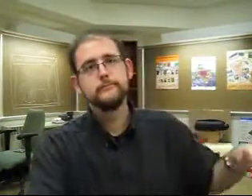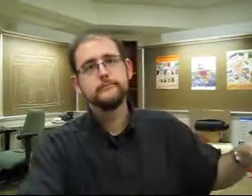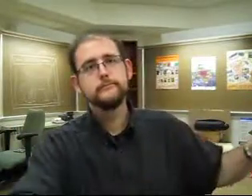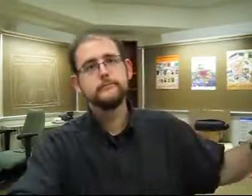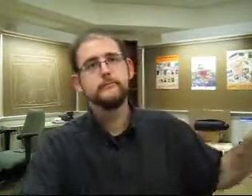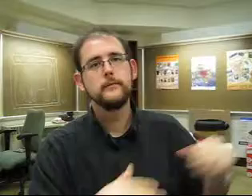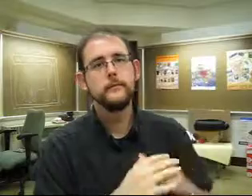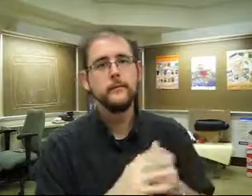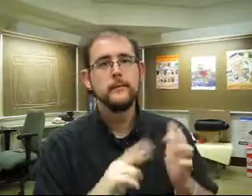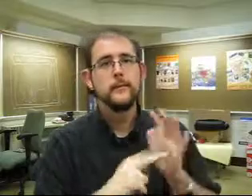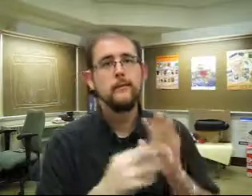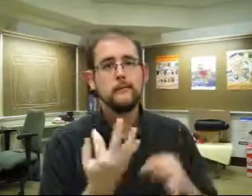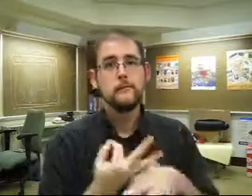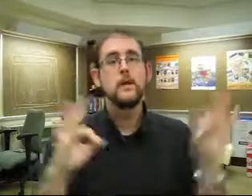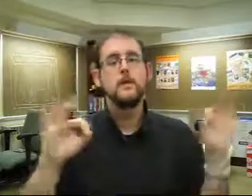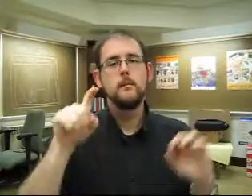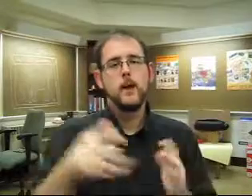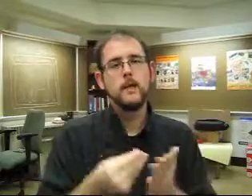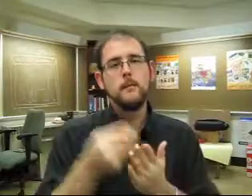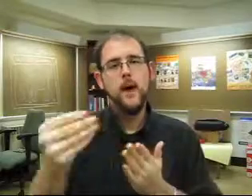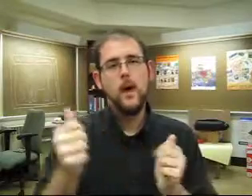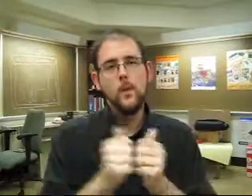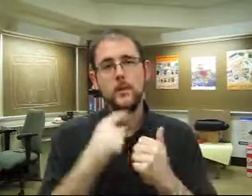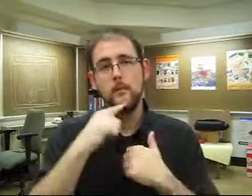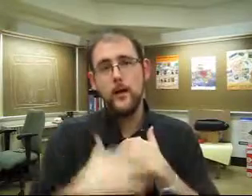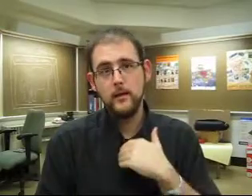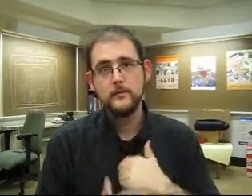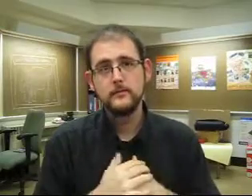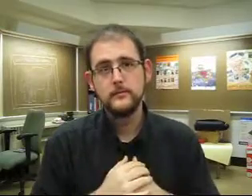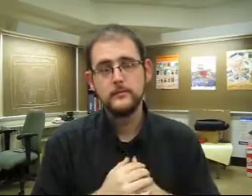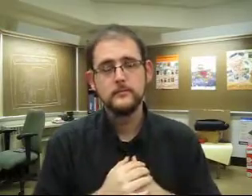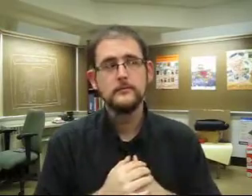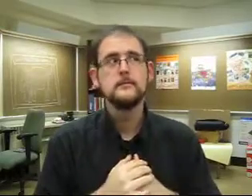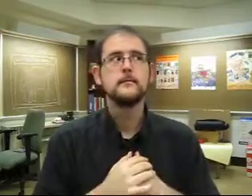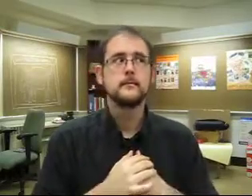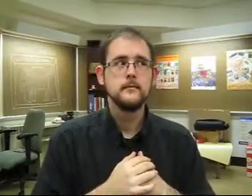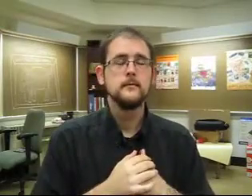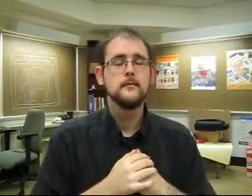blood is spilled, suggesting that freedom must be bought with blood.